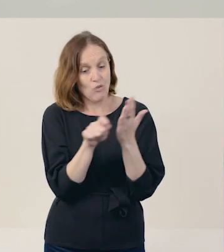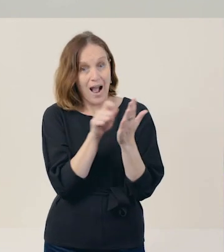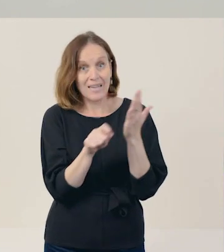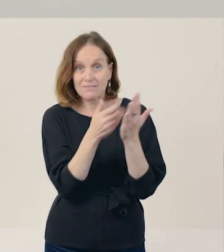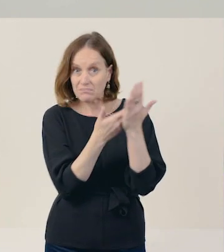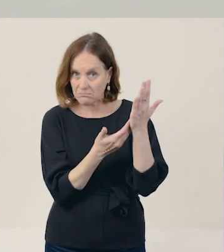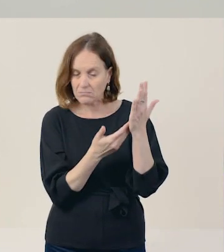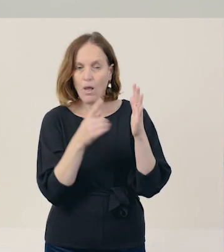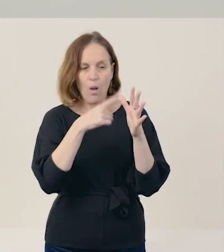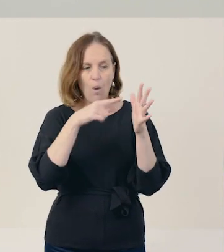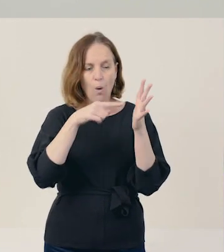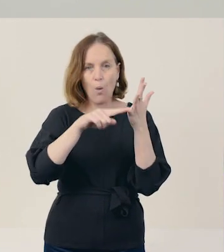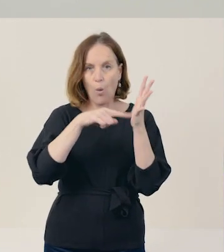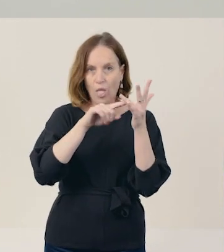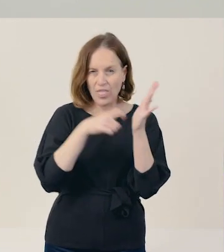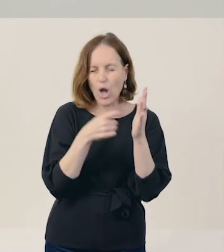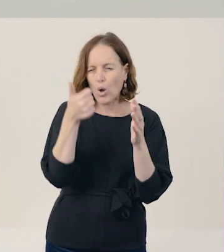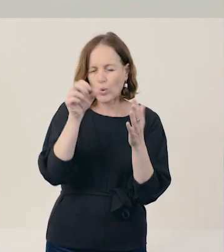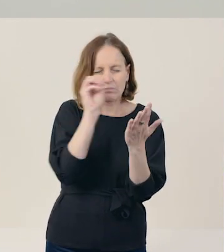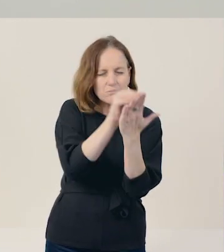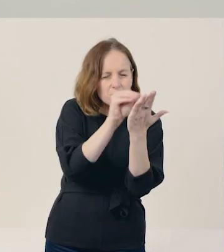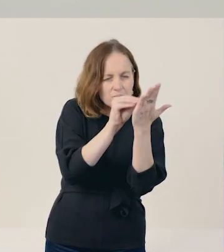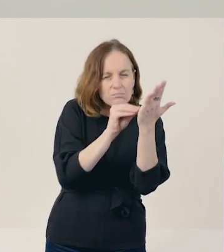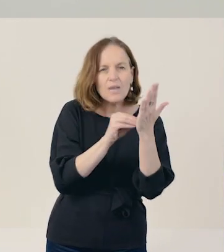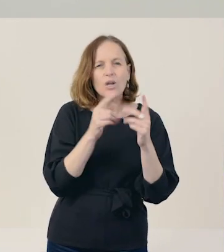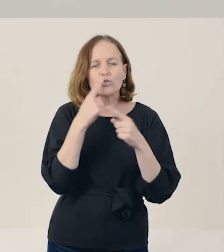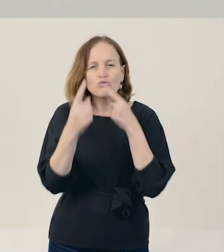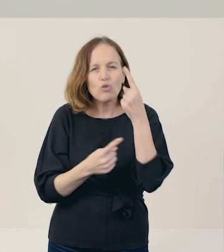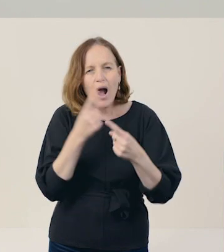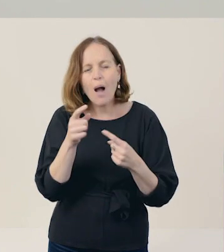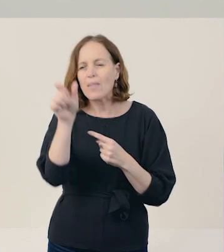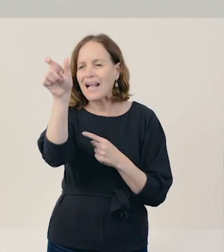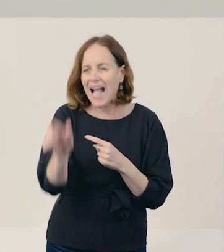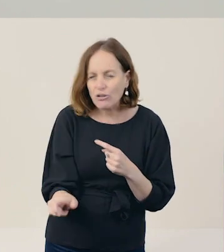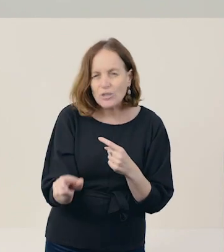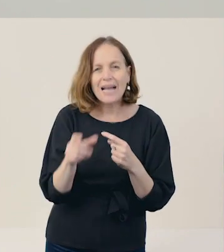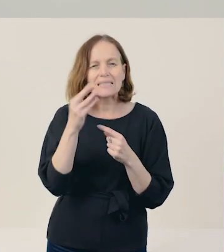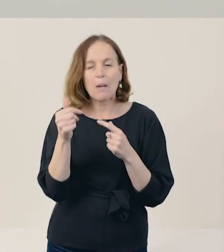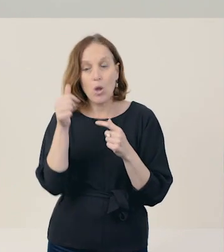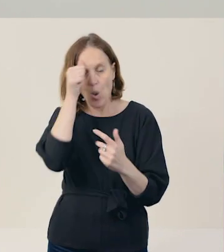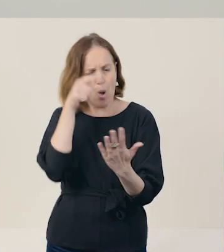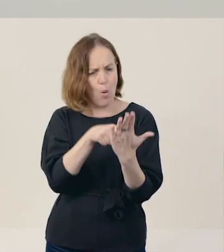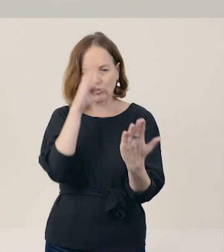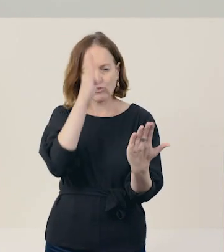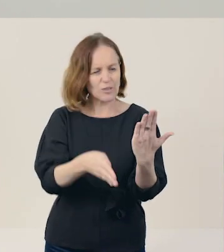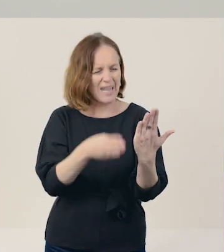When writing narratives, authors use a variety of language features, to describe character traits, both directly and indirectly.